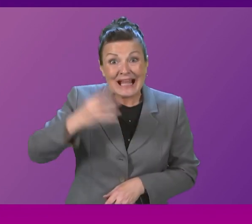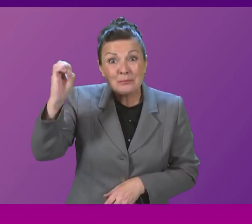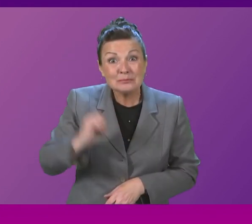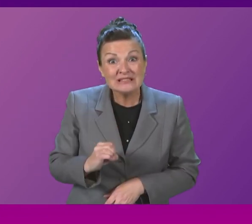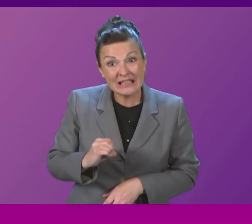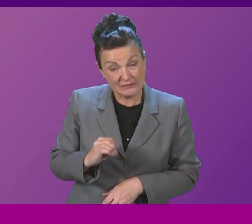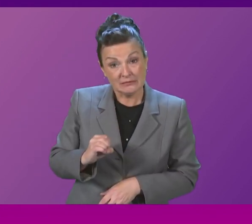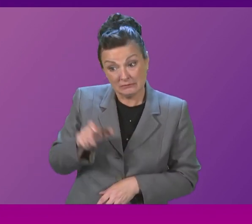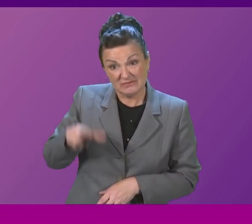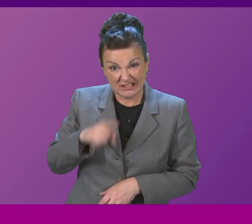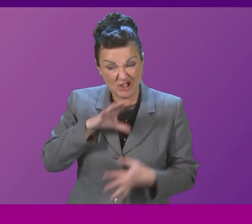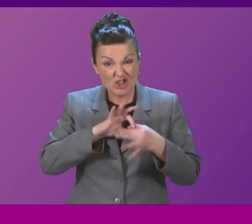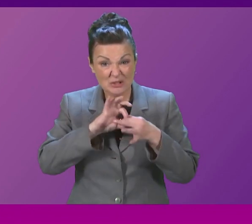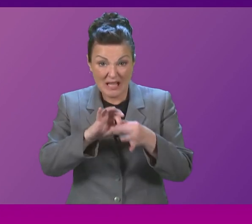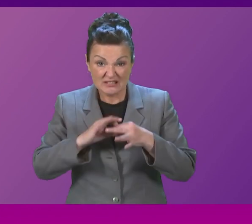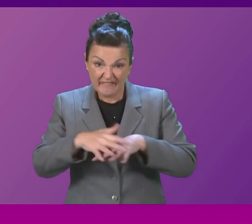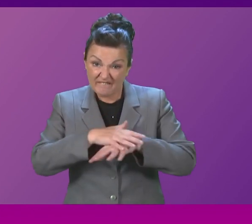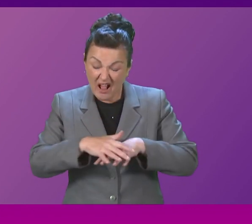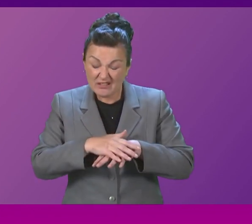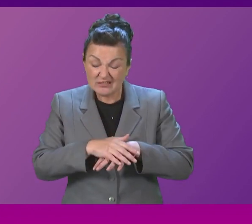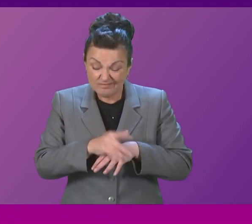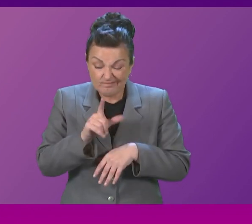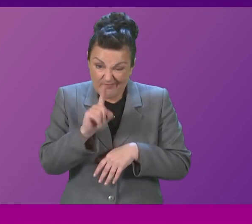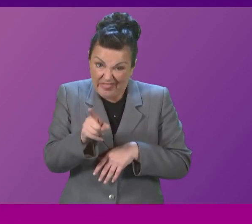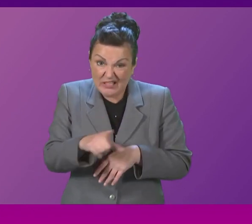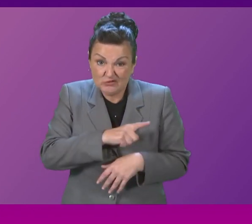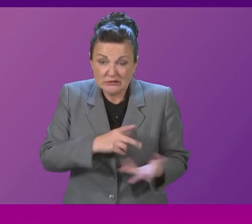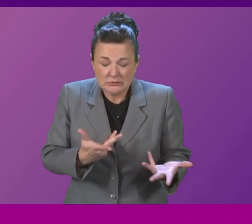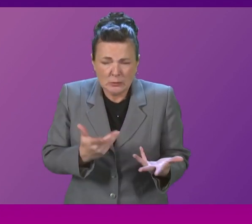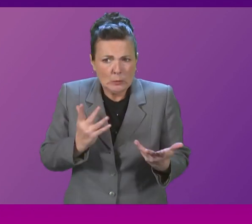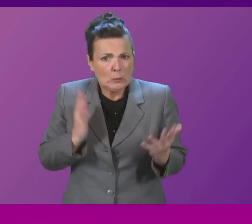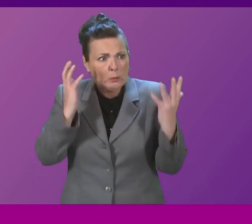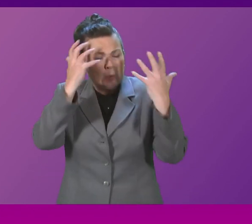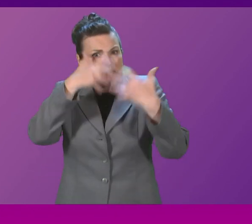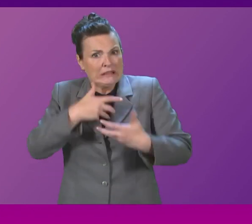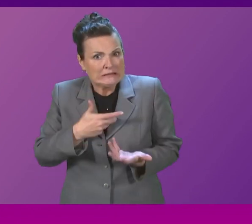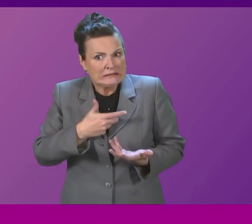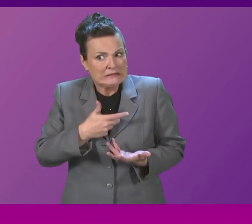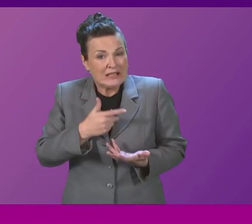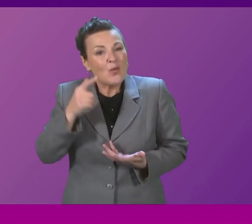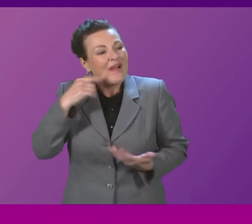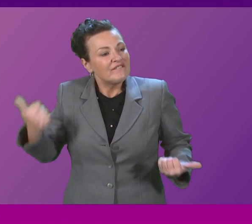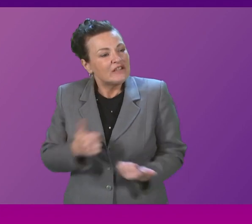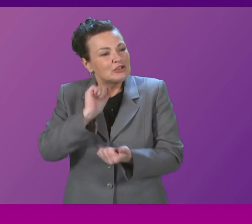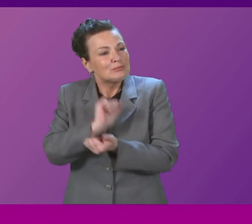violence was the most common cause. It is concerning that many of those women might return to their abusers on release from